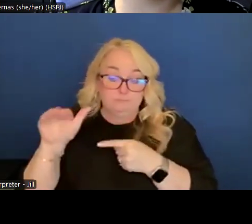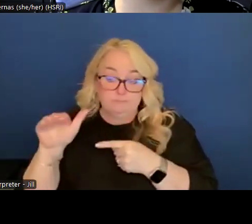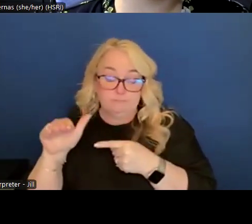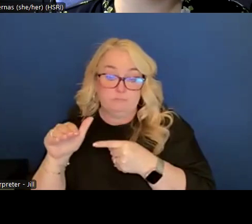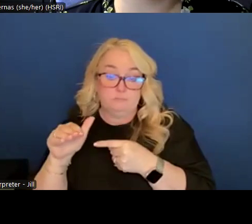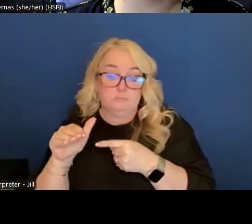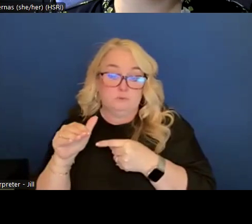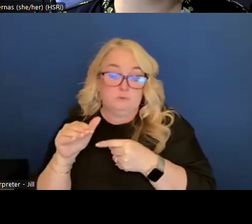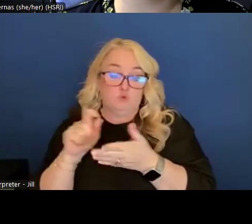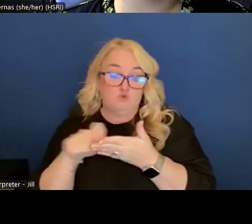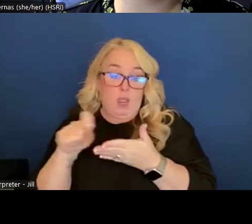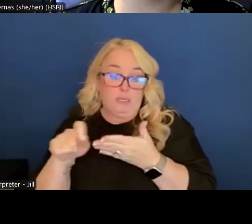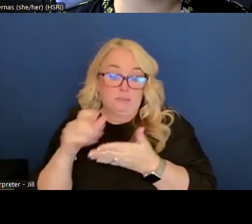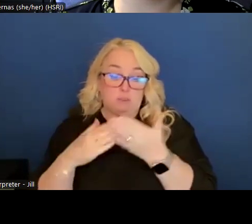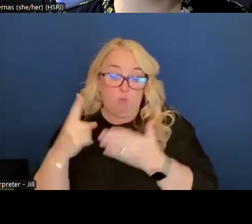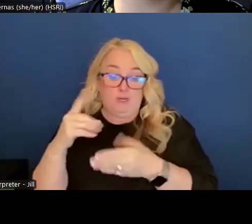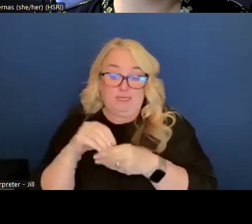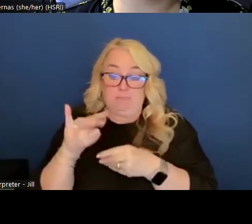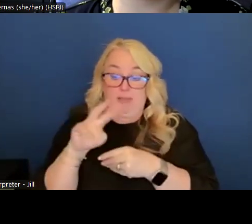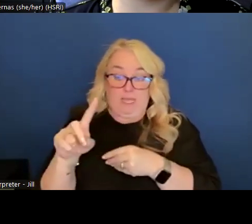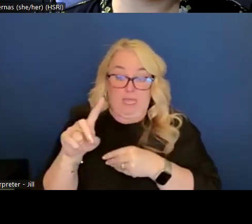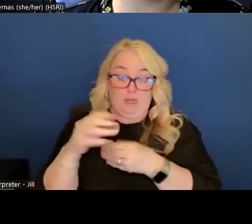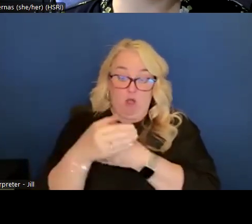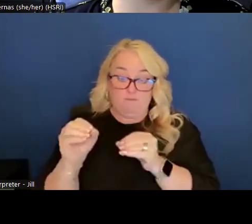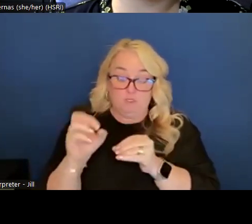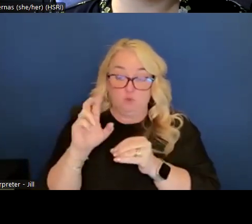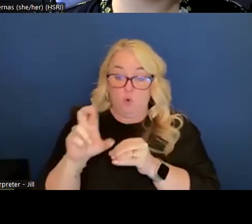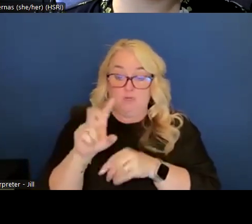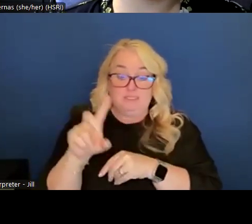downtown, in the Medicaid office or in the Developmental